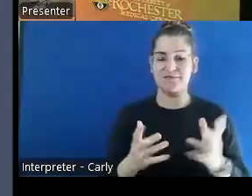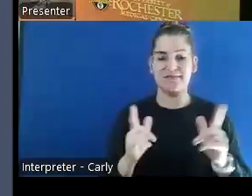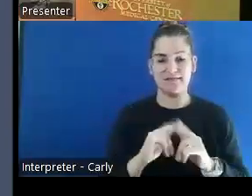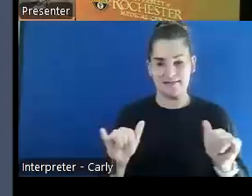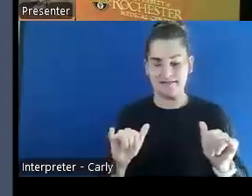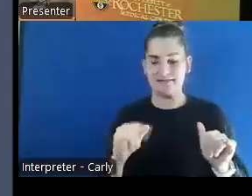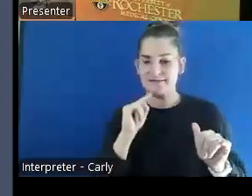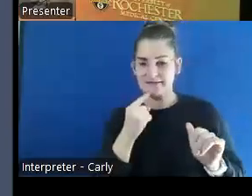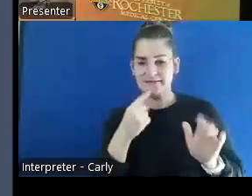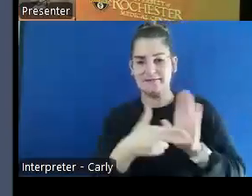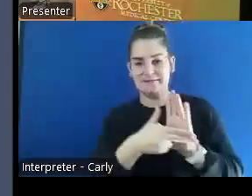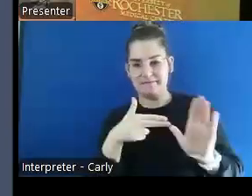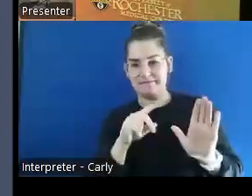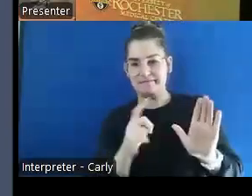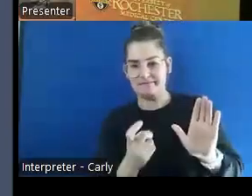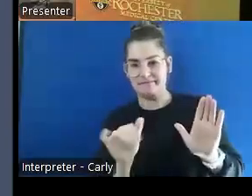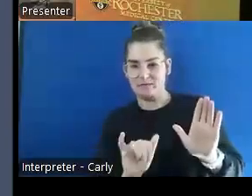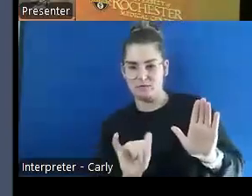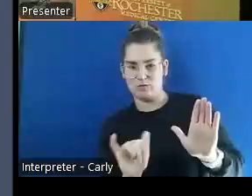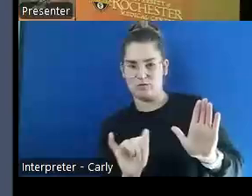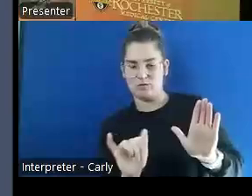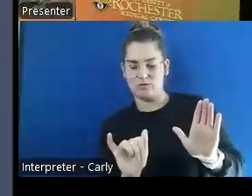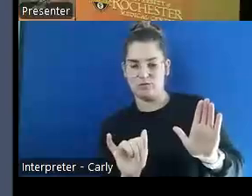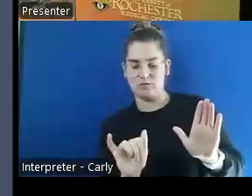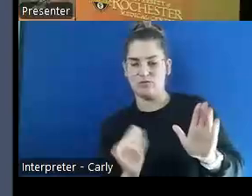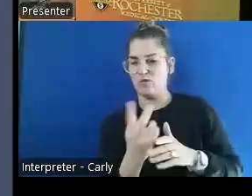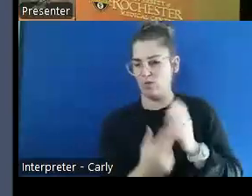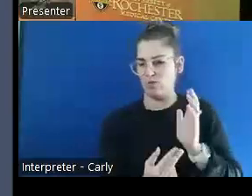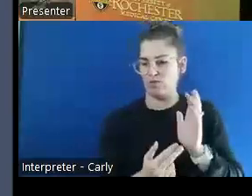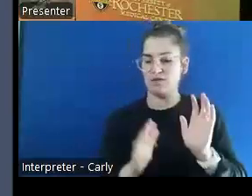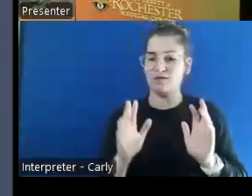psychiatric issues so we're kind of the launching pad for getting into the hospital and then when